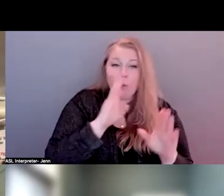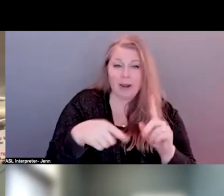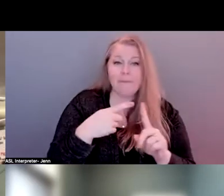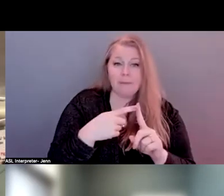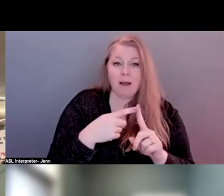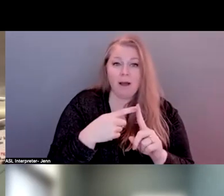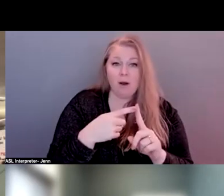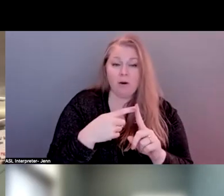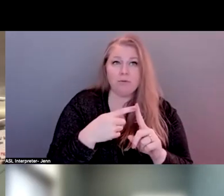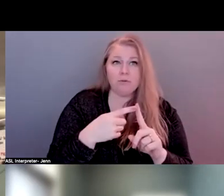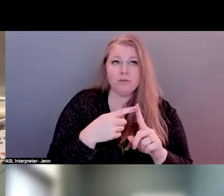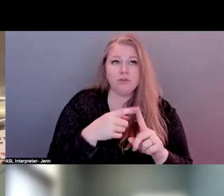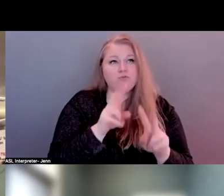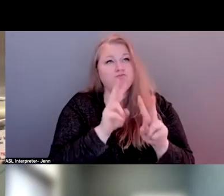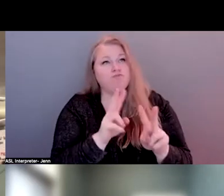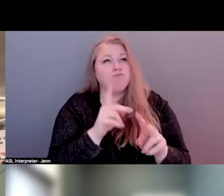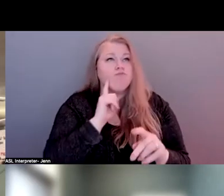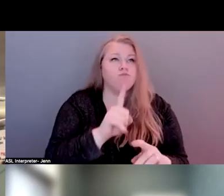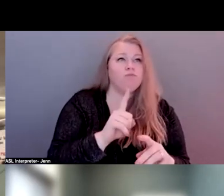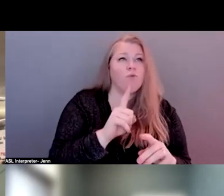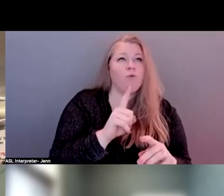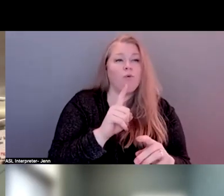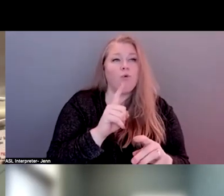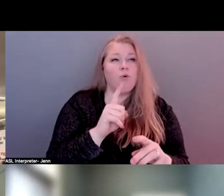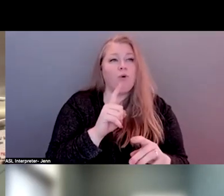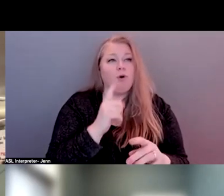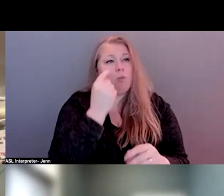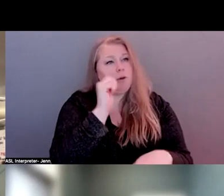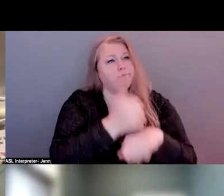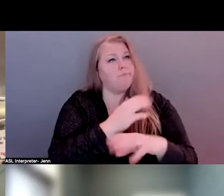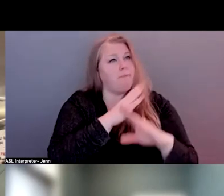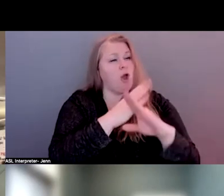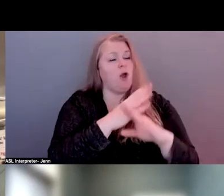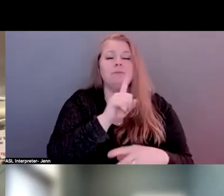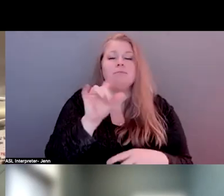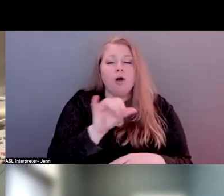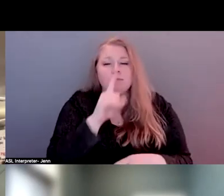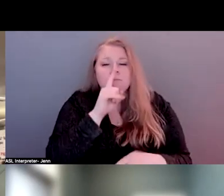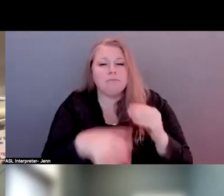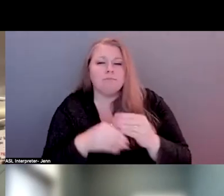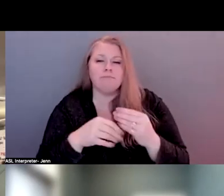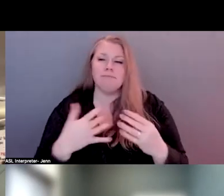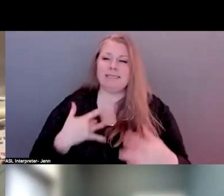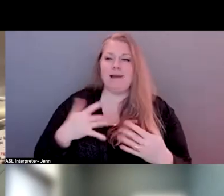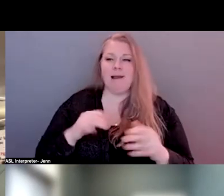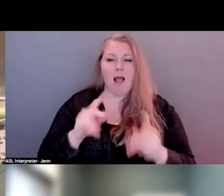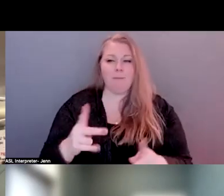looking at where some of the barriers that we are aware of exist today and also some of the really exciting opportunities within the technologies looking forward.